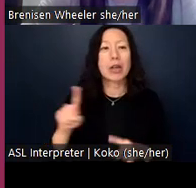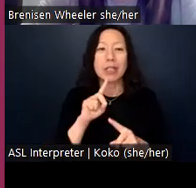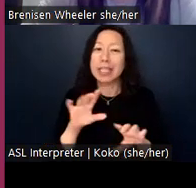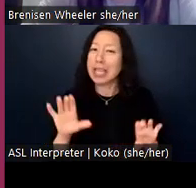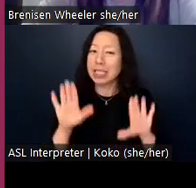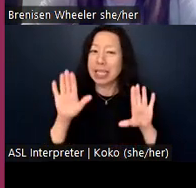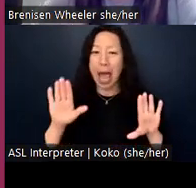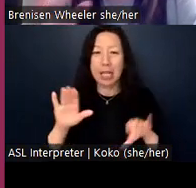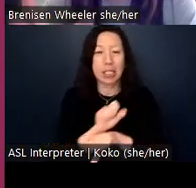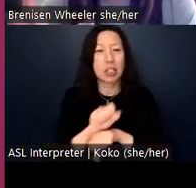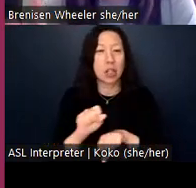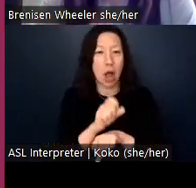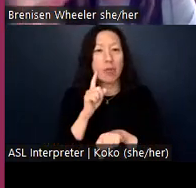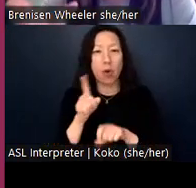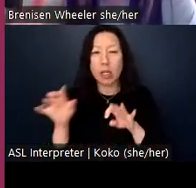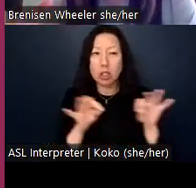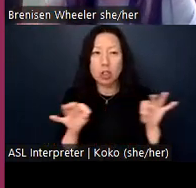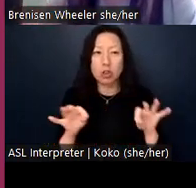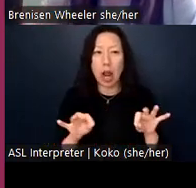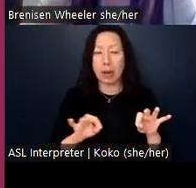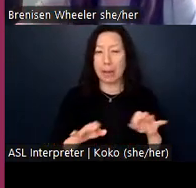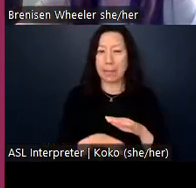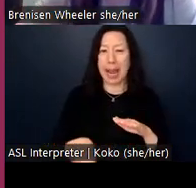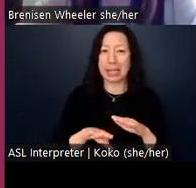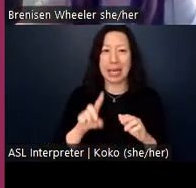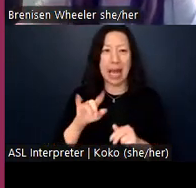views that often underpin with other forms of abuse.